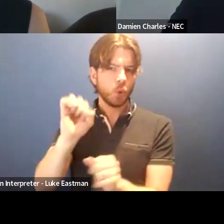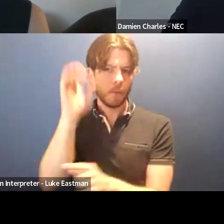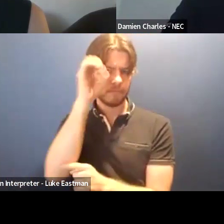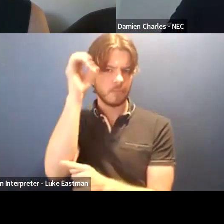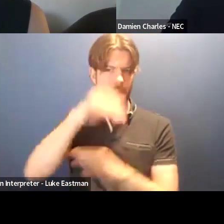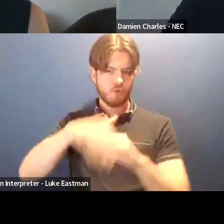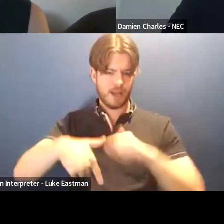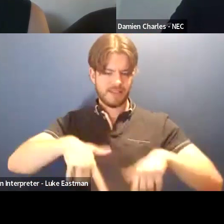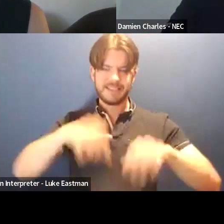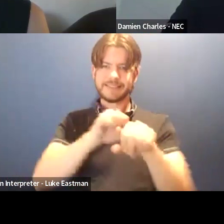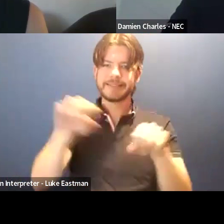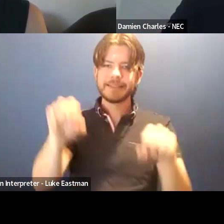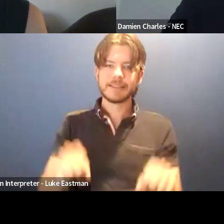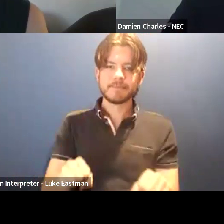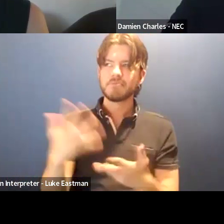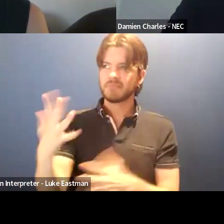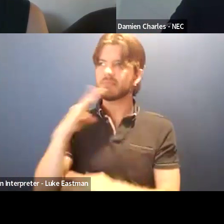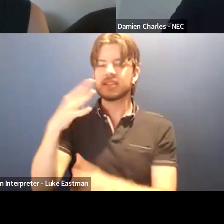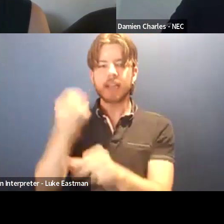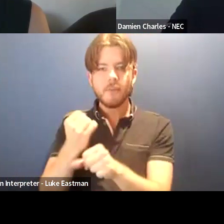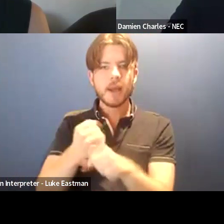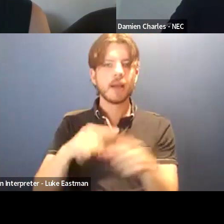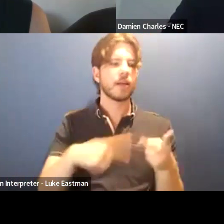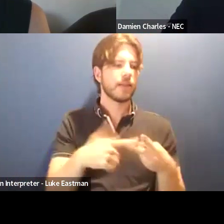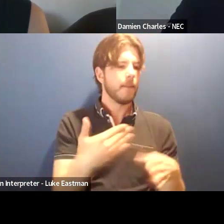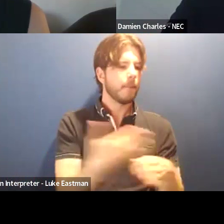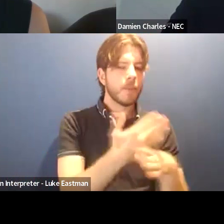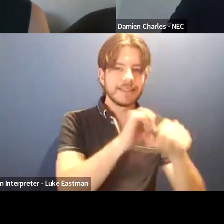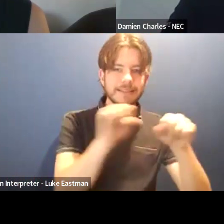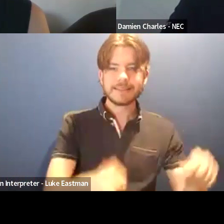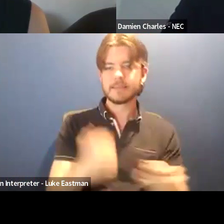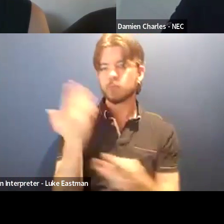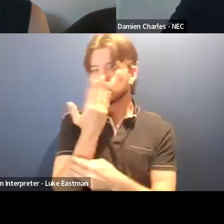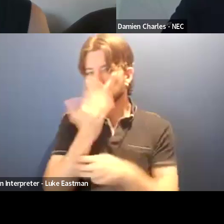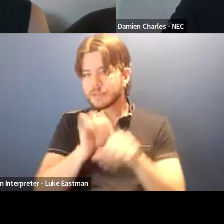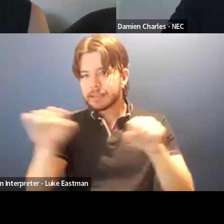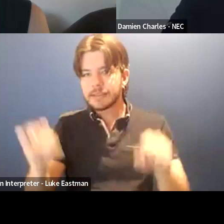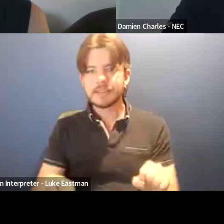government and you know the employment system the school system and